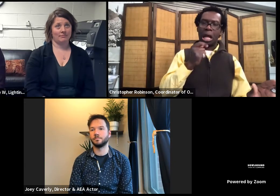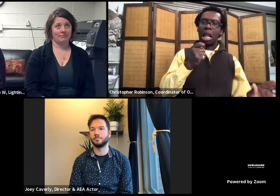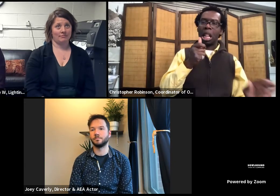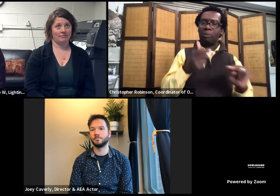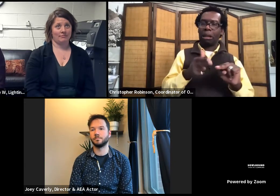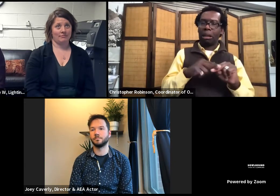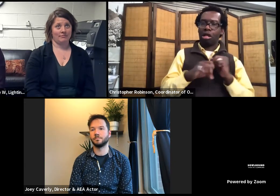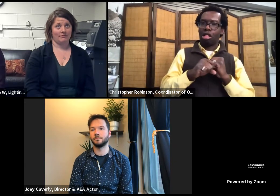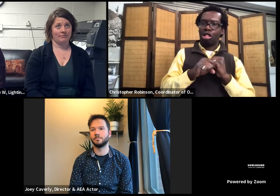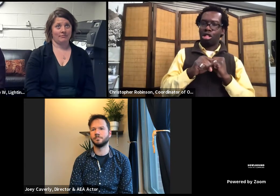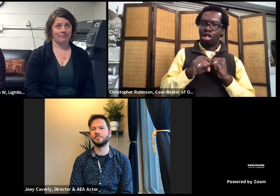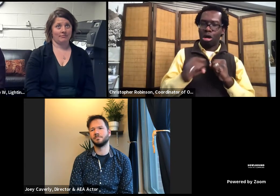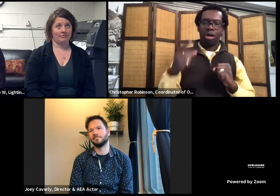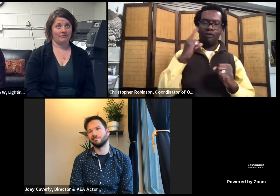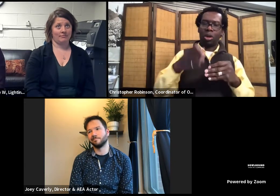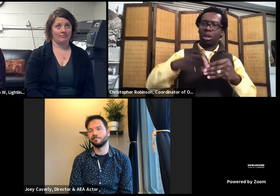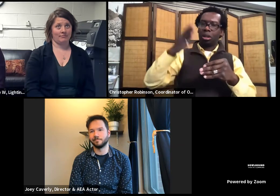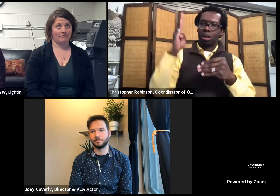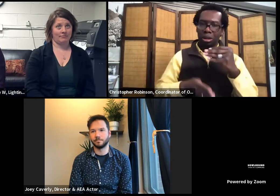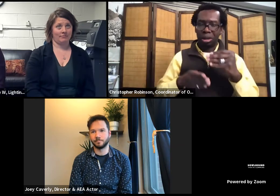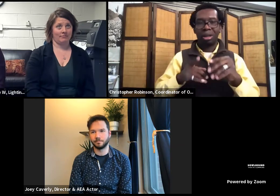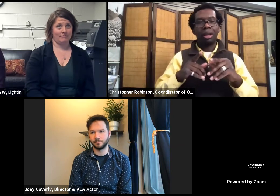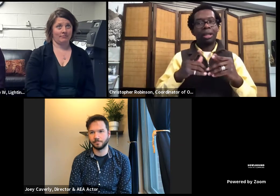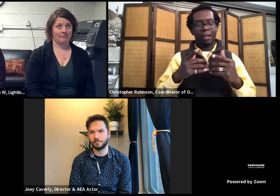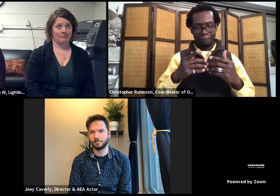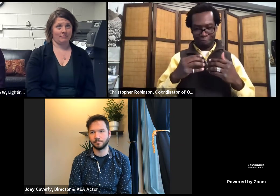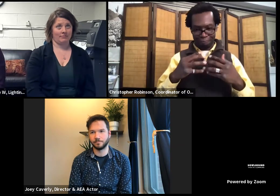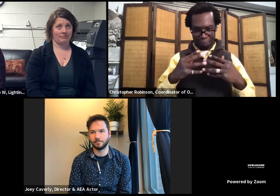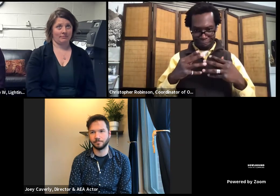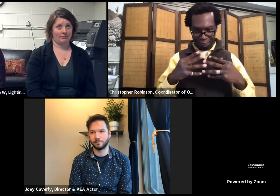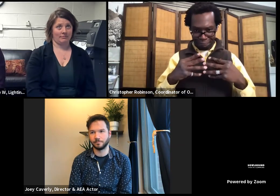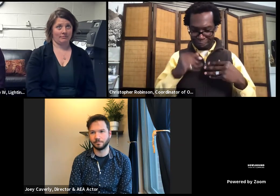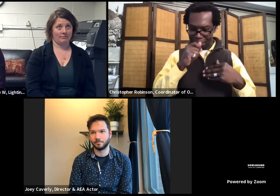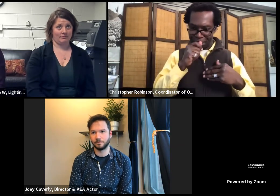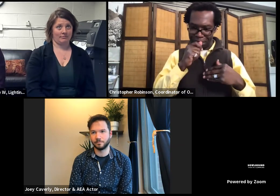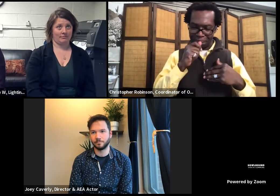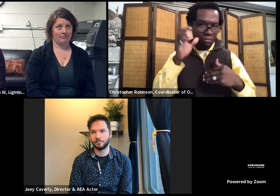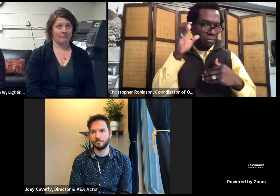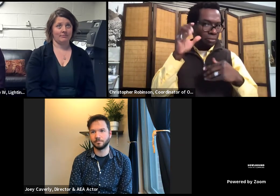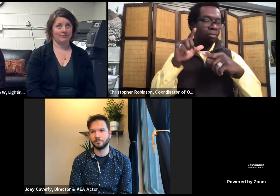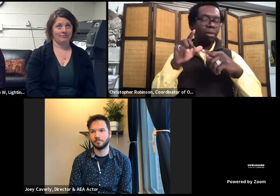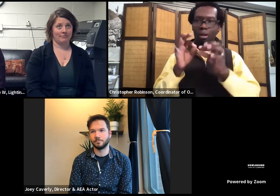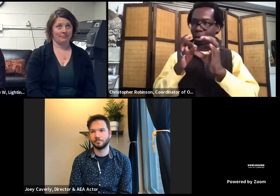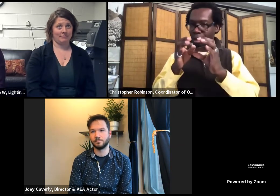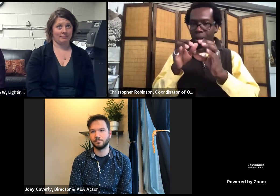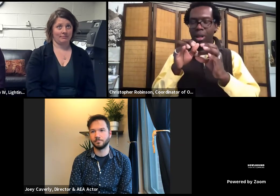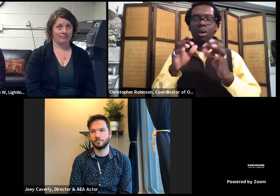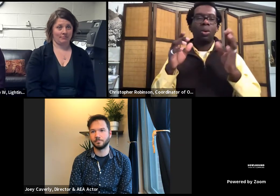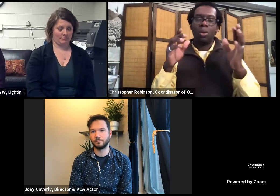where deaf folks kinda have to put up with kind of going along with it and trying their best